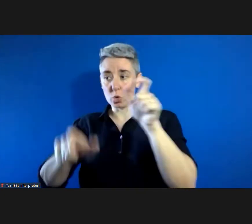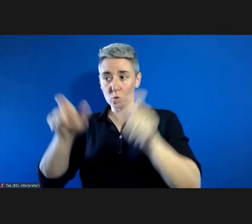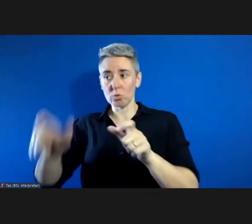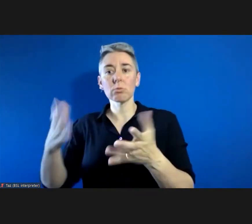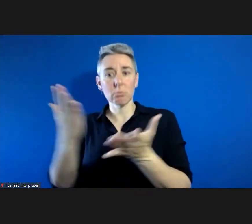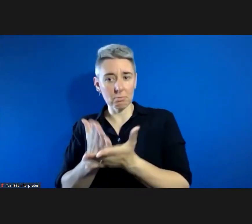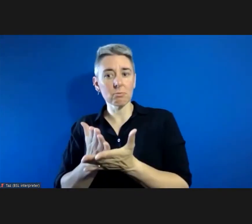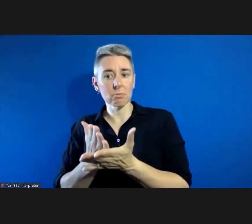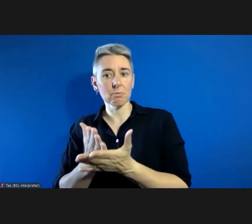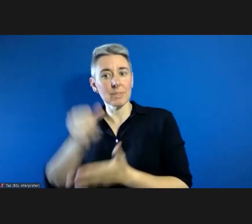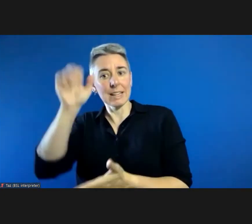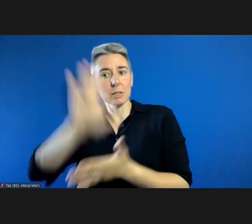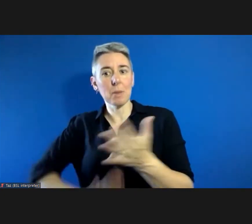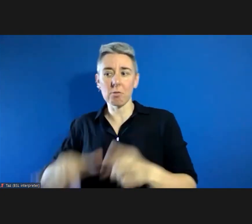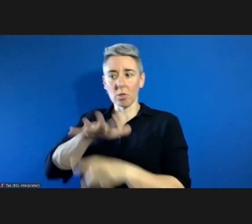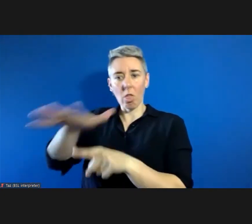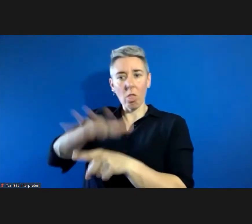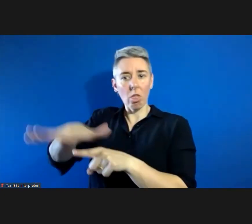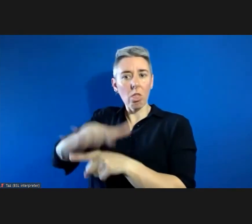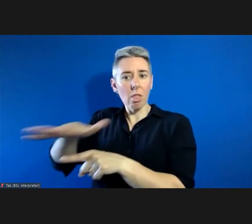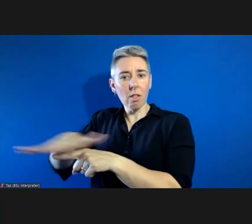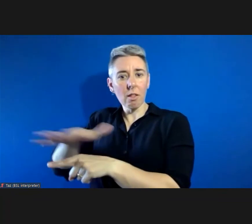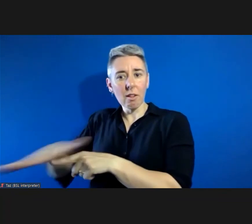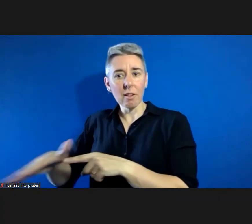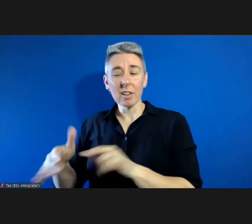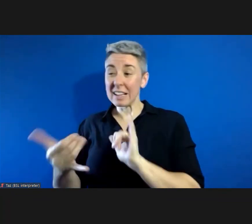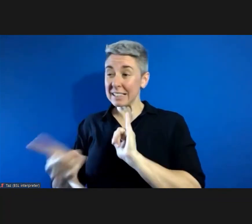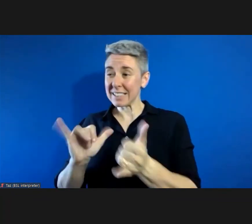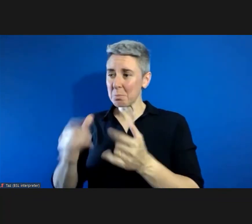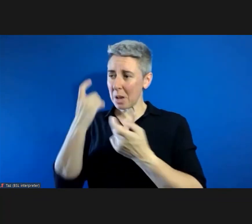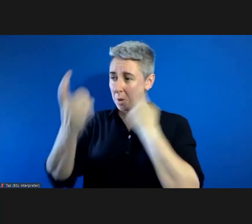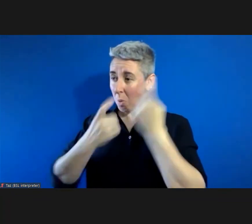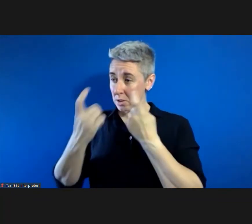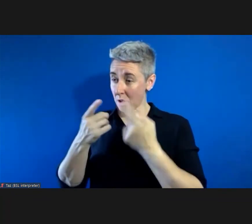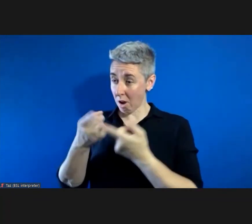I have to sometimes wonder why they actually want to engage with us at all. We're seen like